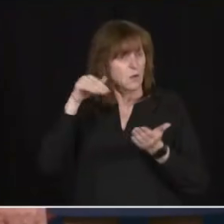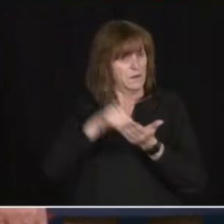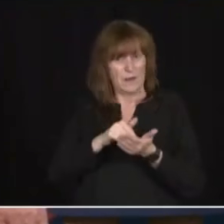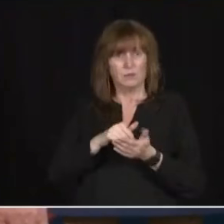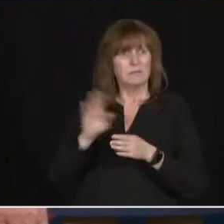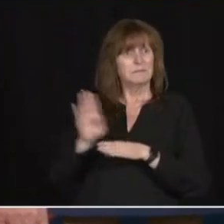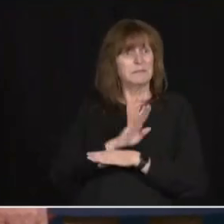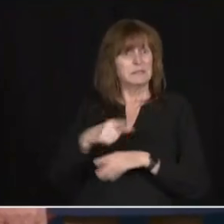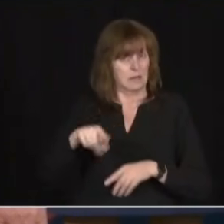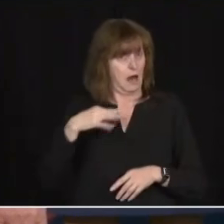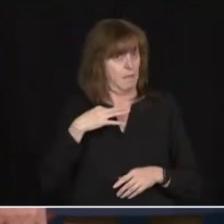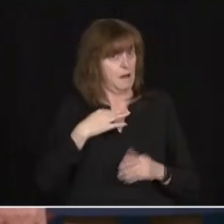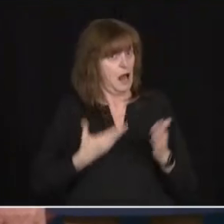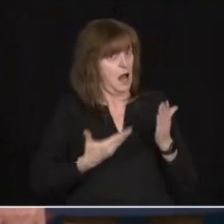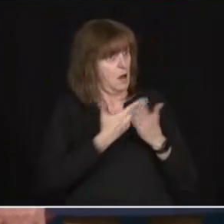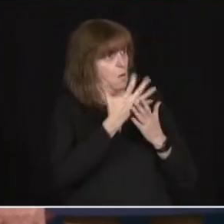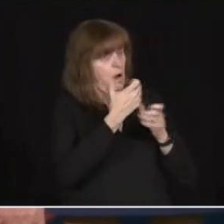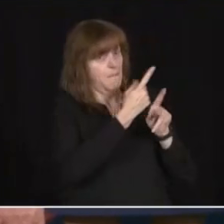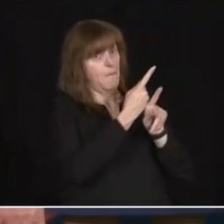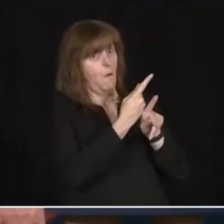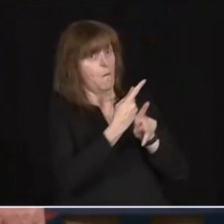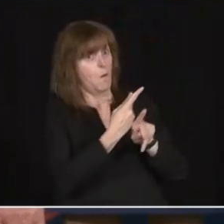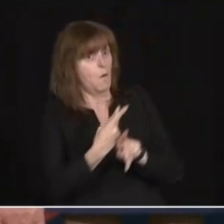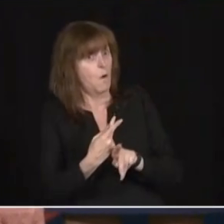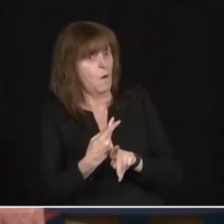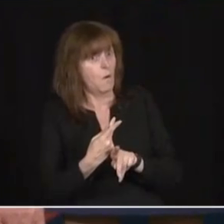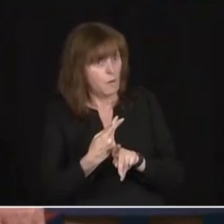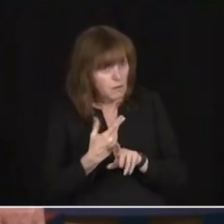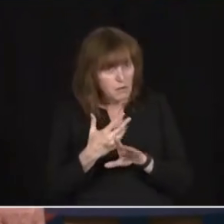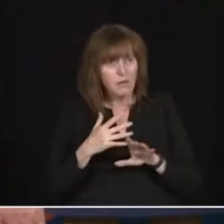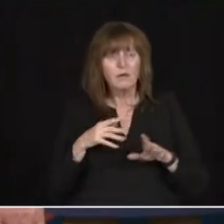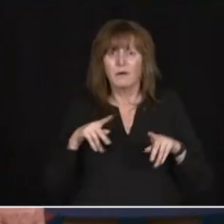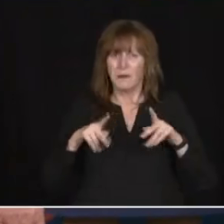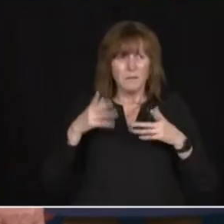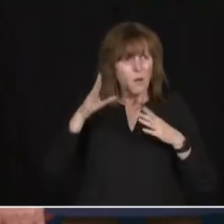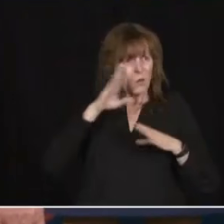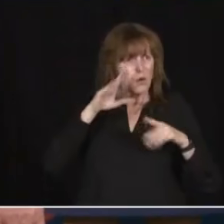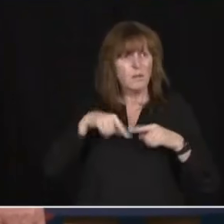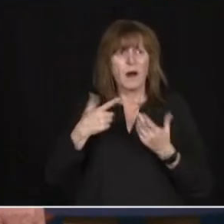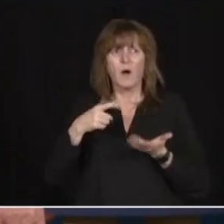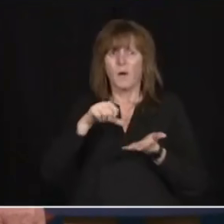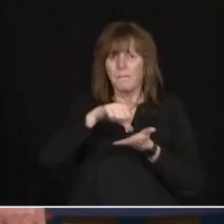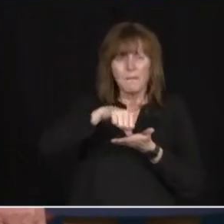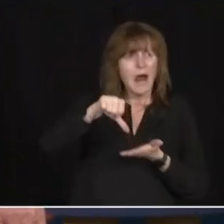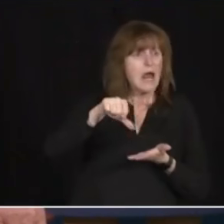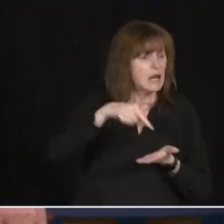the Federal Government loans program. People were concerned about the payroll support program. There's 110,000 businesses